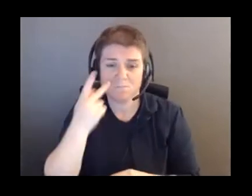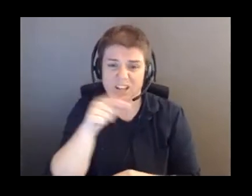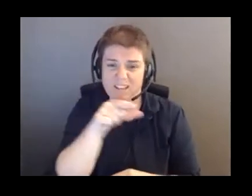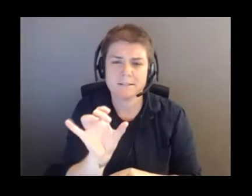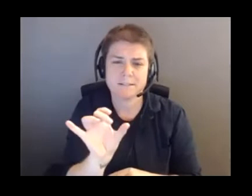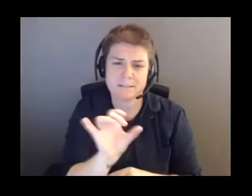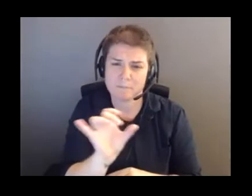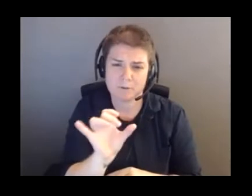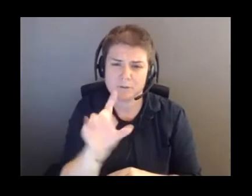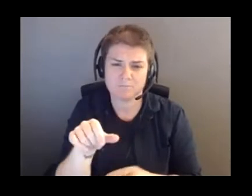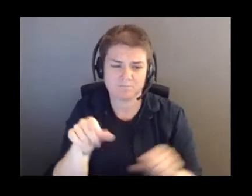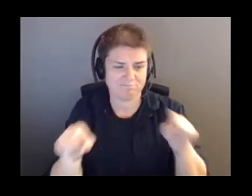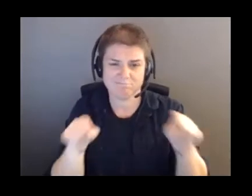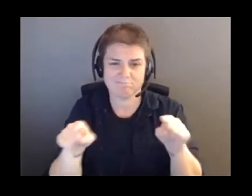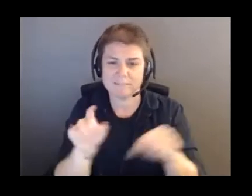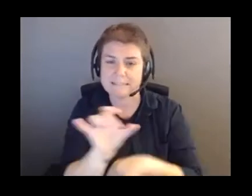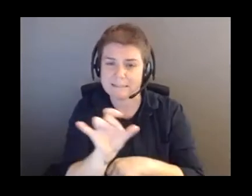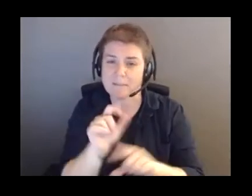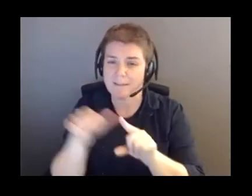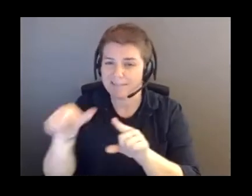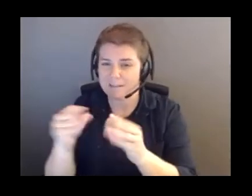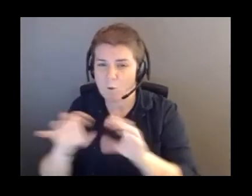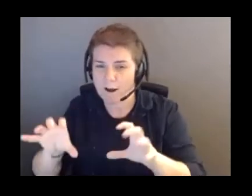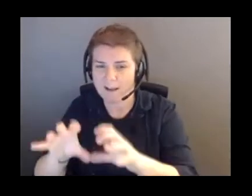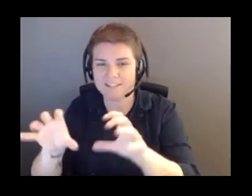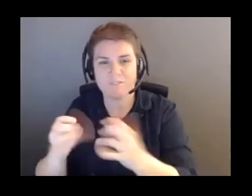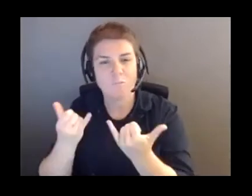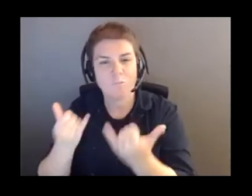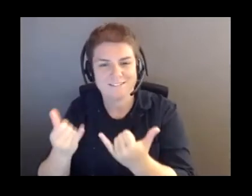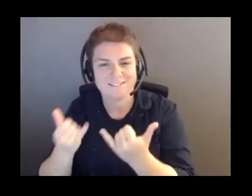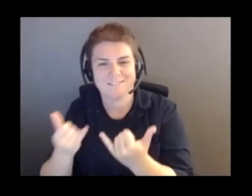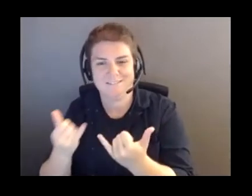stream but is using a more active and present tense and directly referring to connections